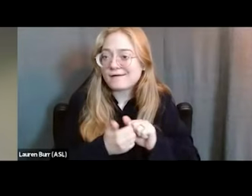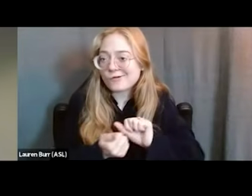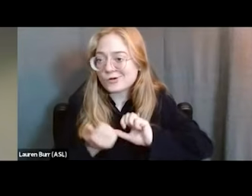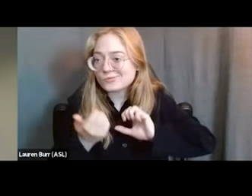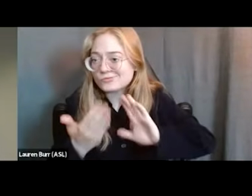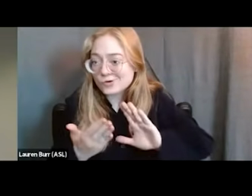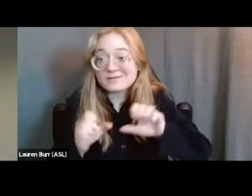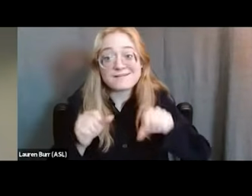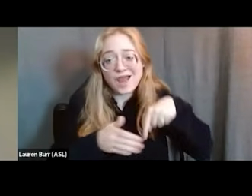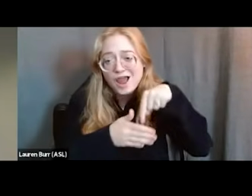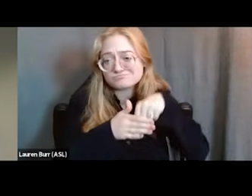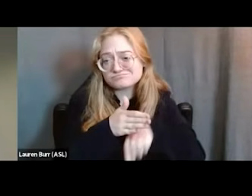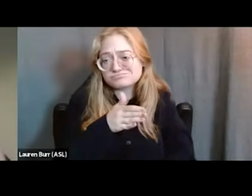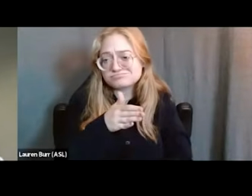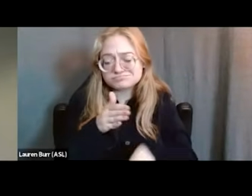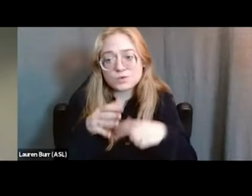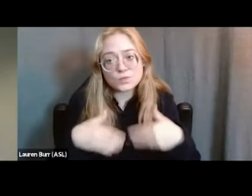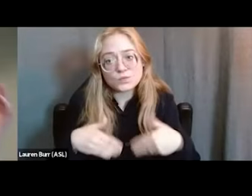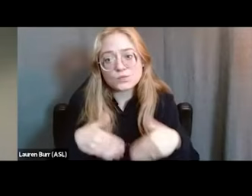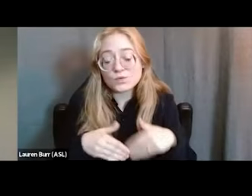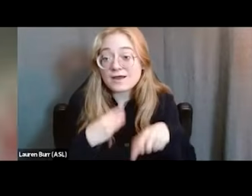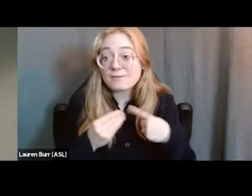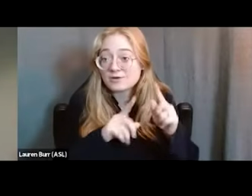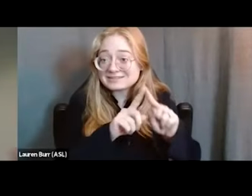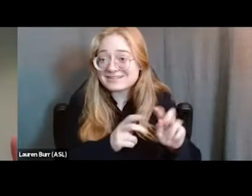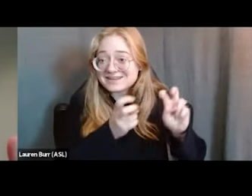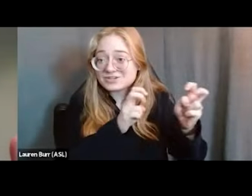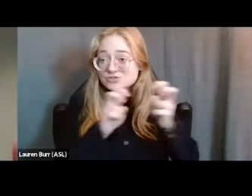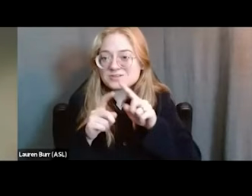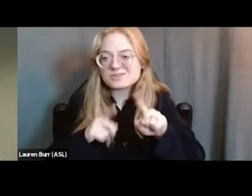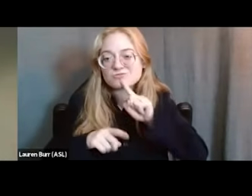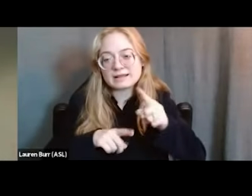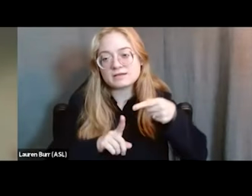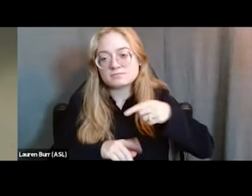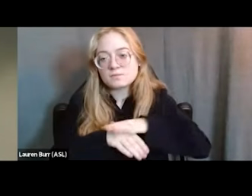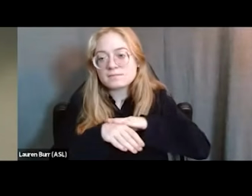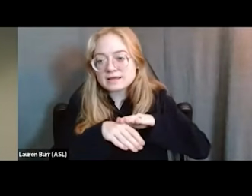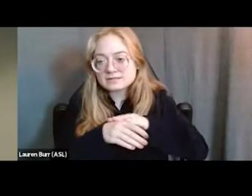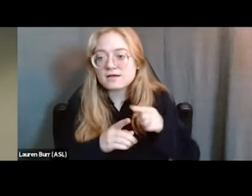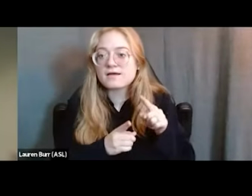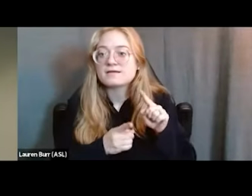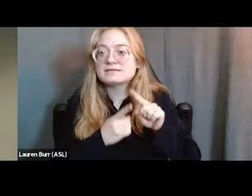about all of the issues presented, but we wanna kind of just lay the groundwork before we enter into the panel discussion.